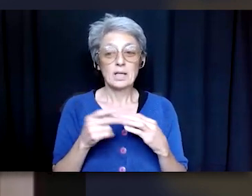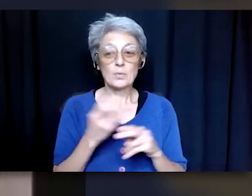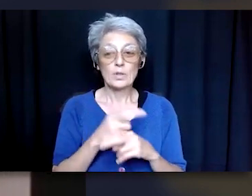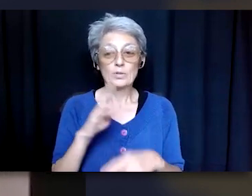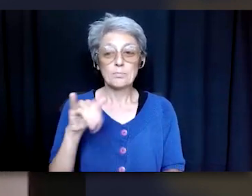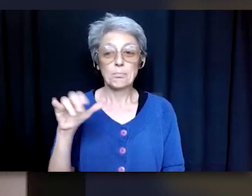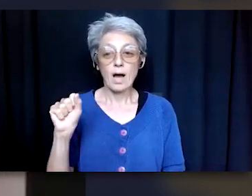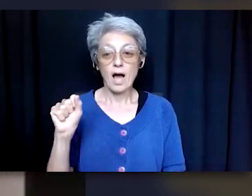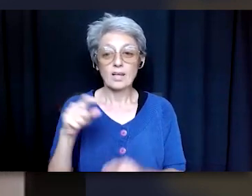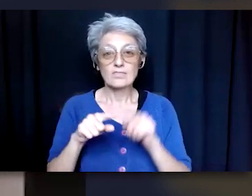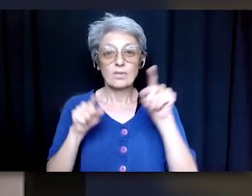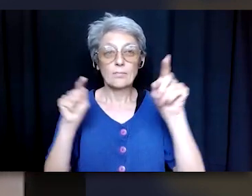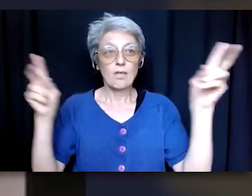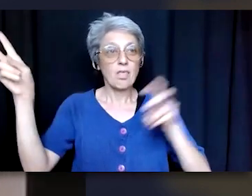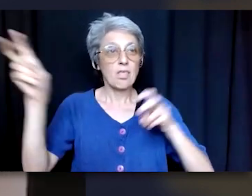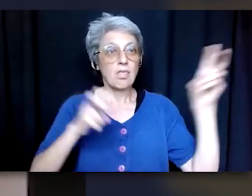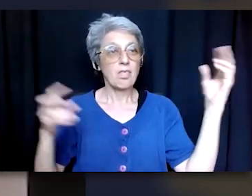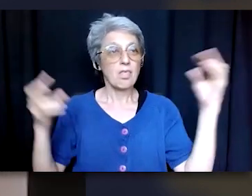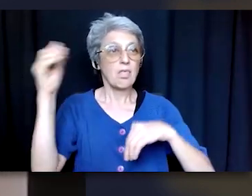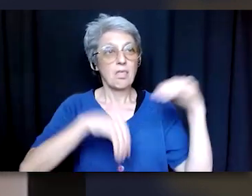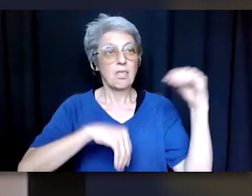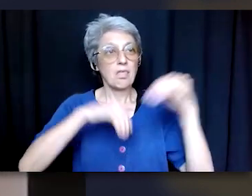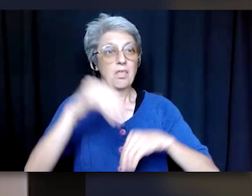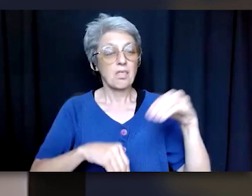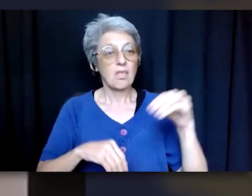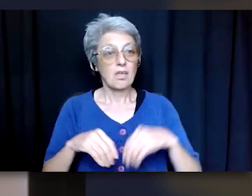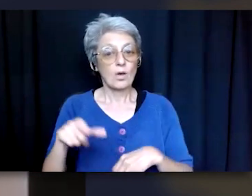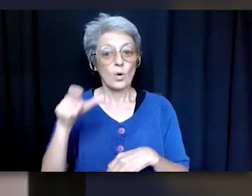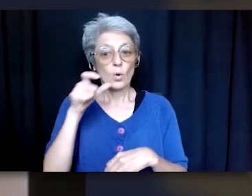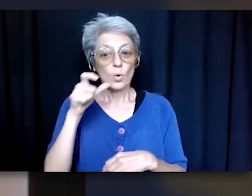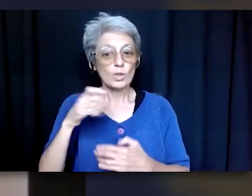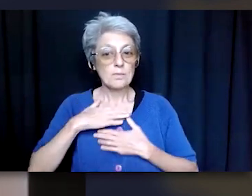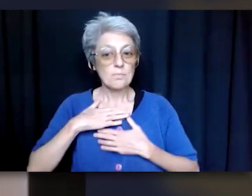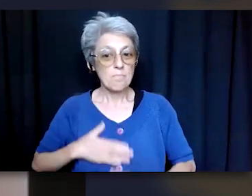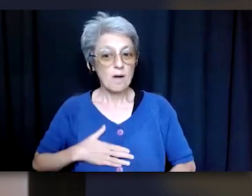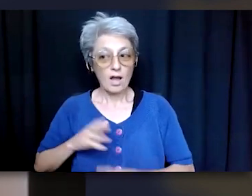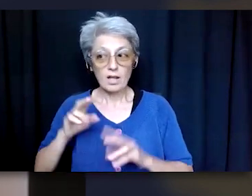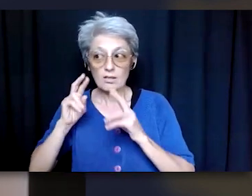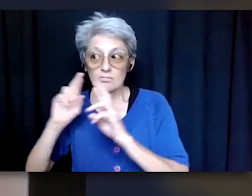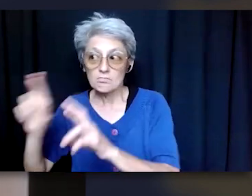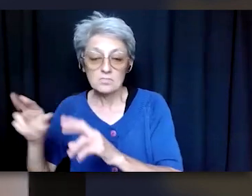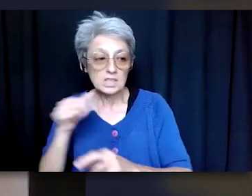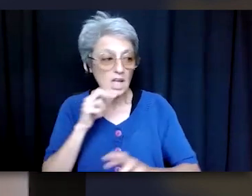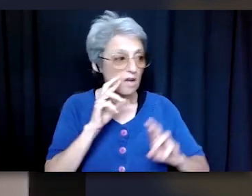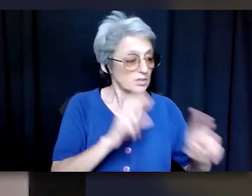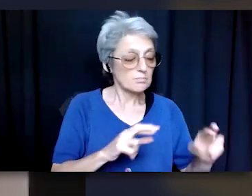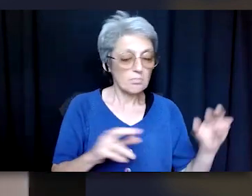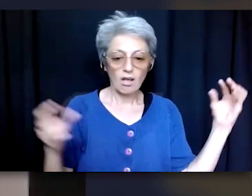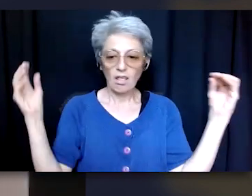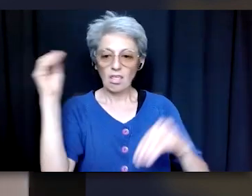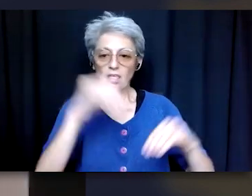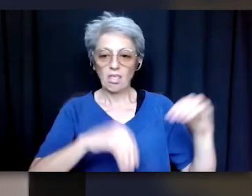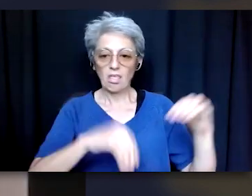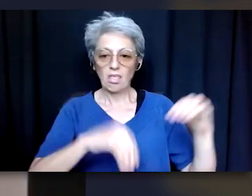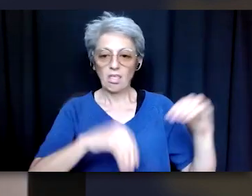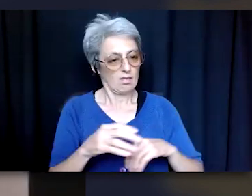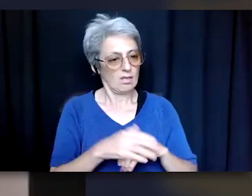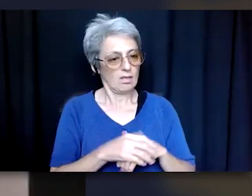whose embodiment counts, and who gets placed in these invisible internalized stratifications.